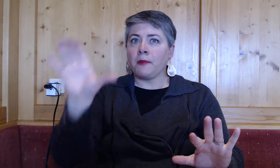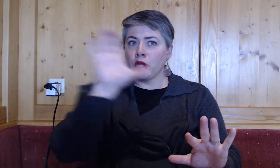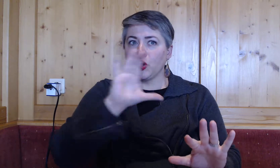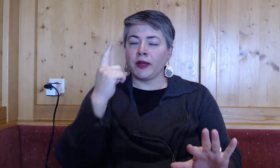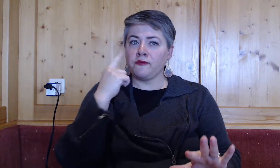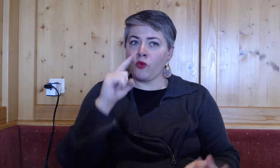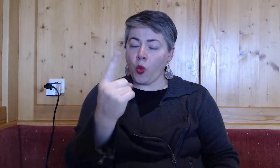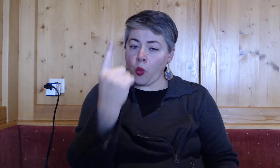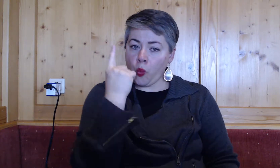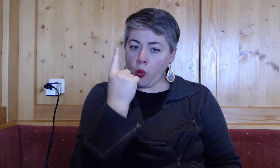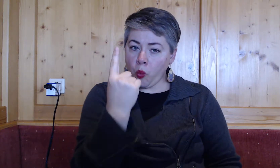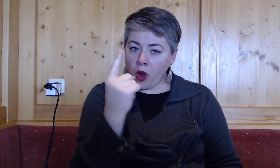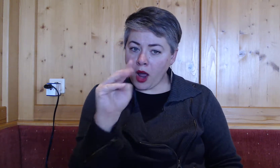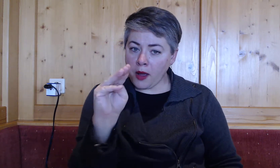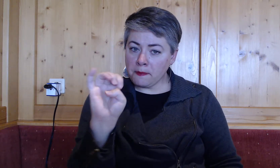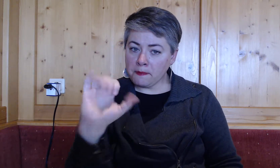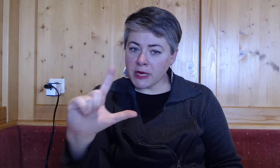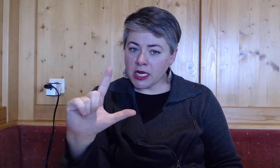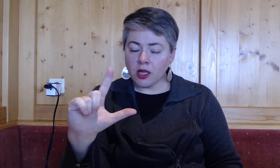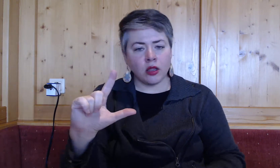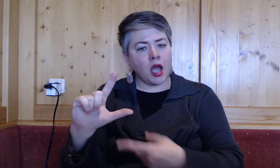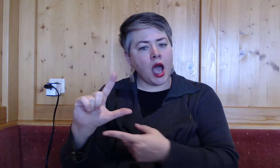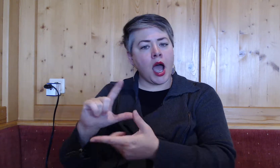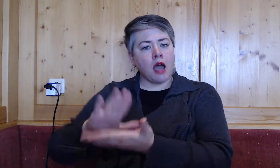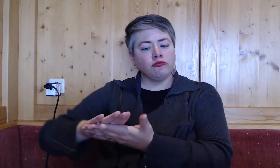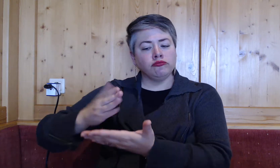b/c I'm literally shopping for ONE meal to cook.